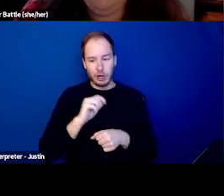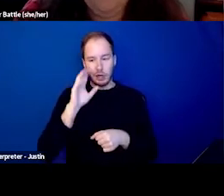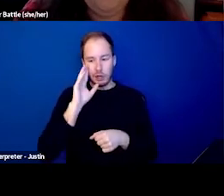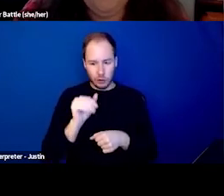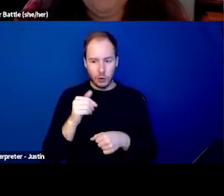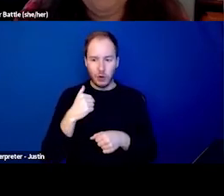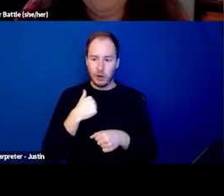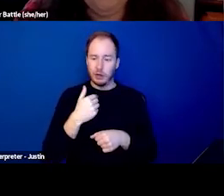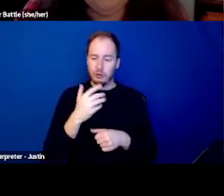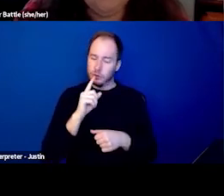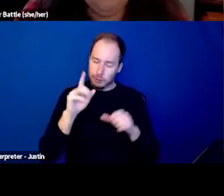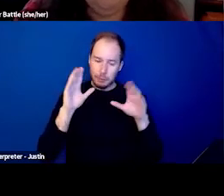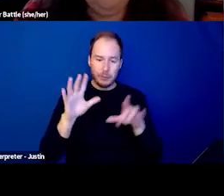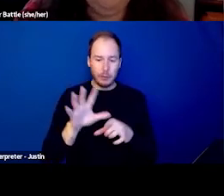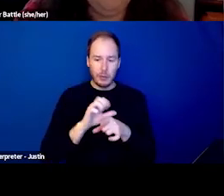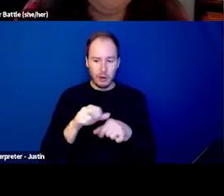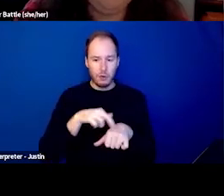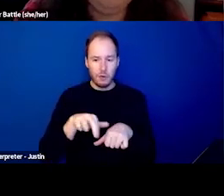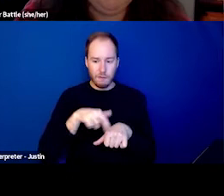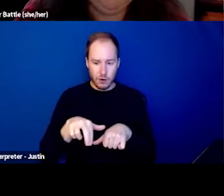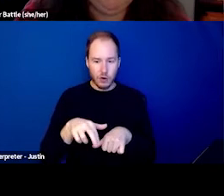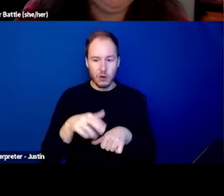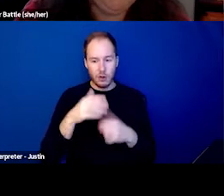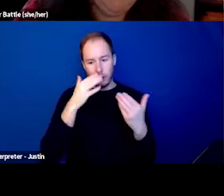some wonderful referrals for folks to the positions.